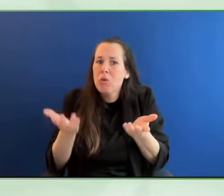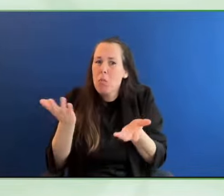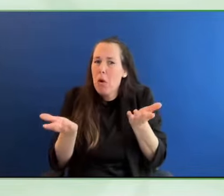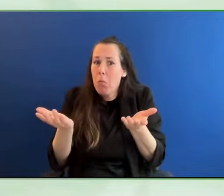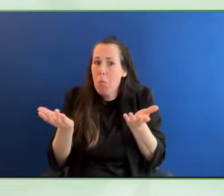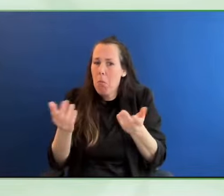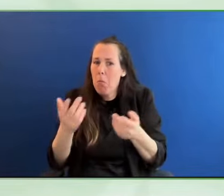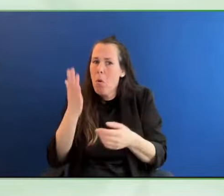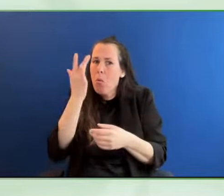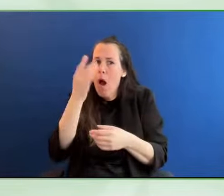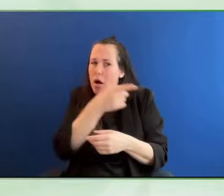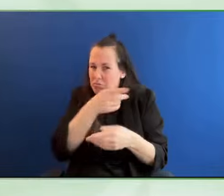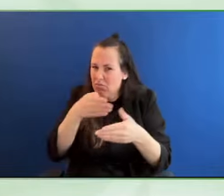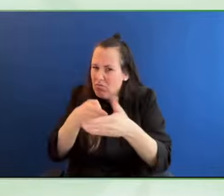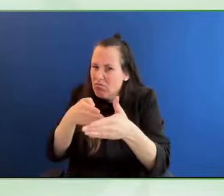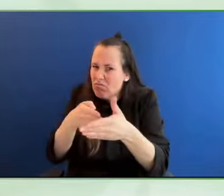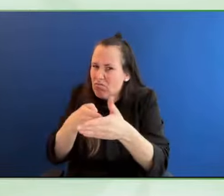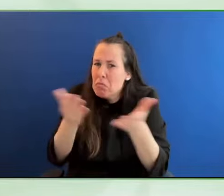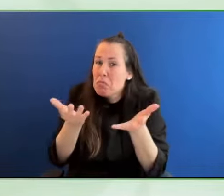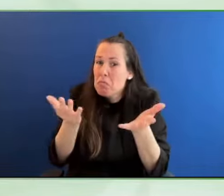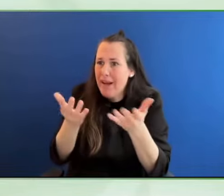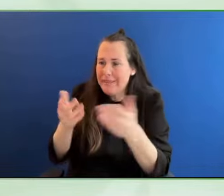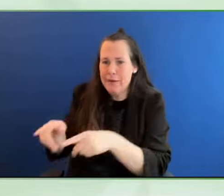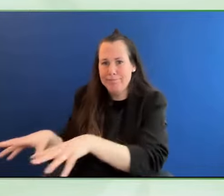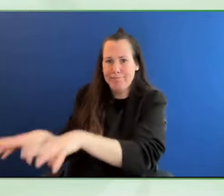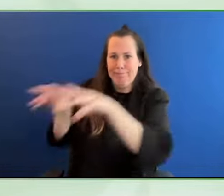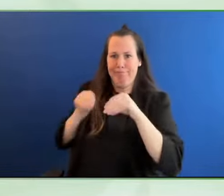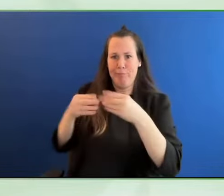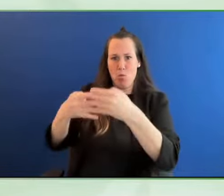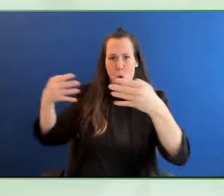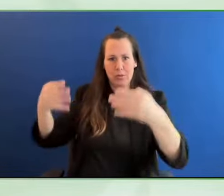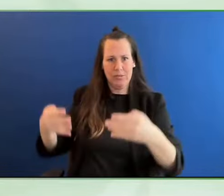out as a template, I'm multitasking, go, go, go!